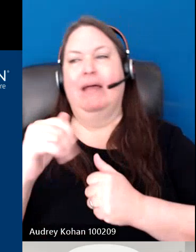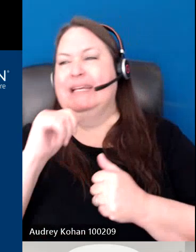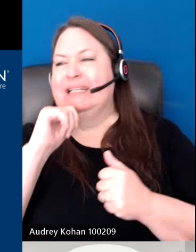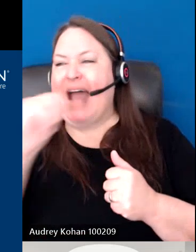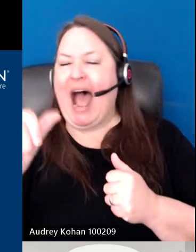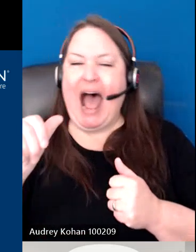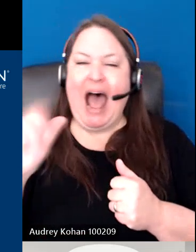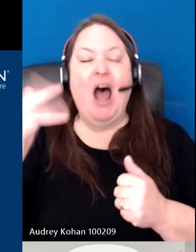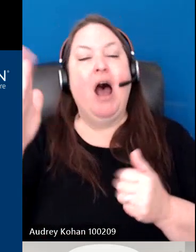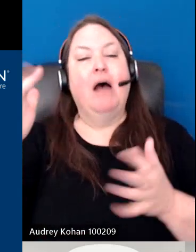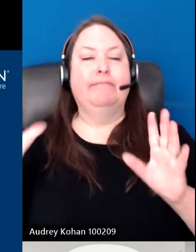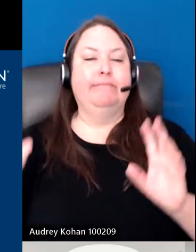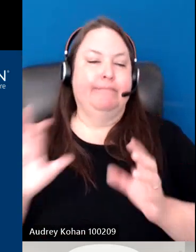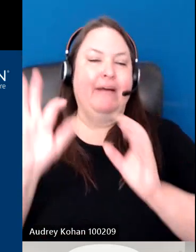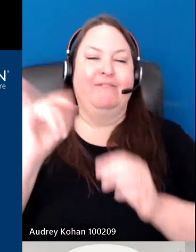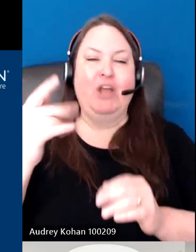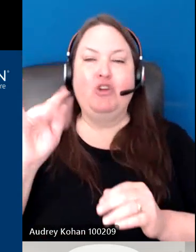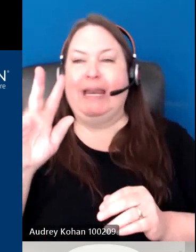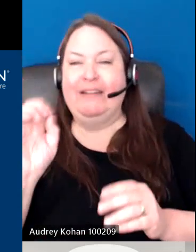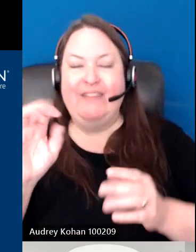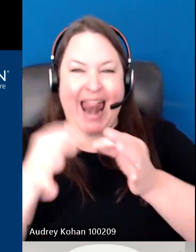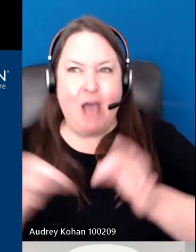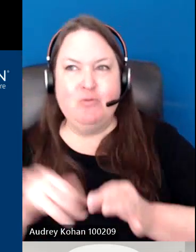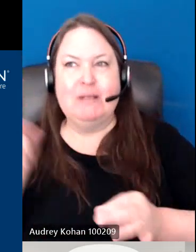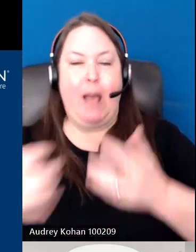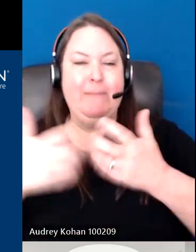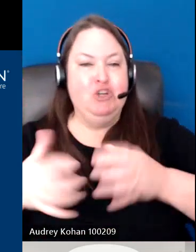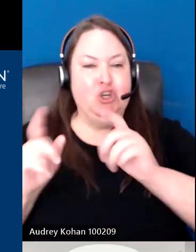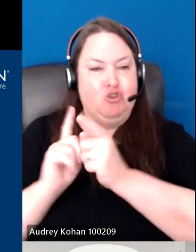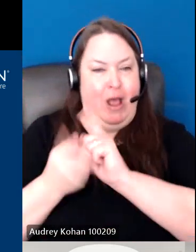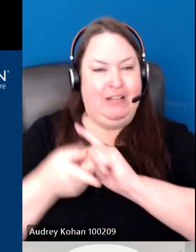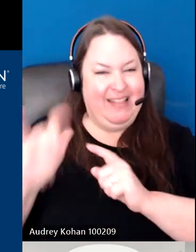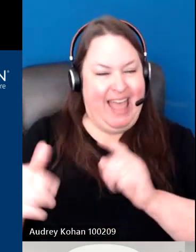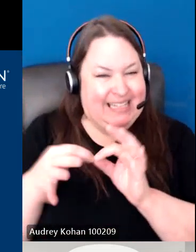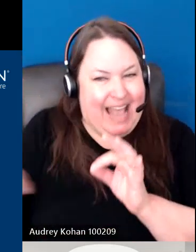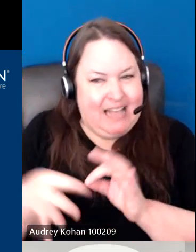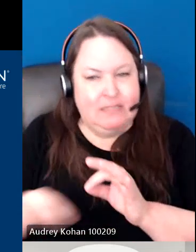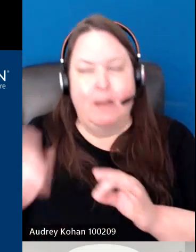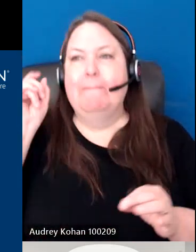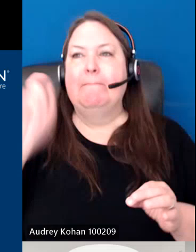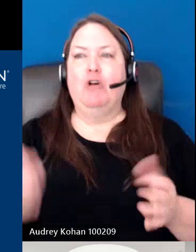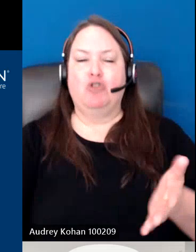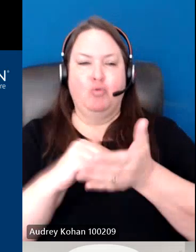figurative language um the machine translation of that text must be reviewed by a qualified human